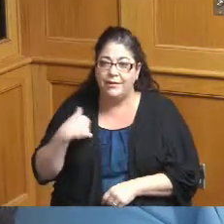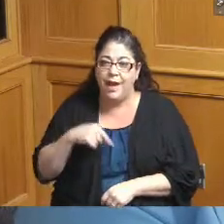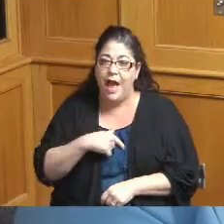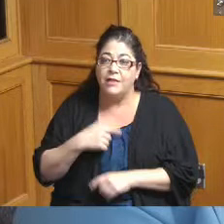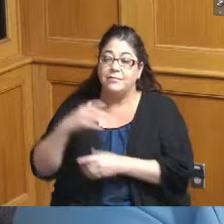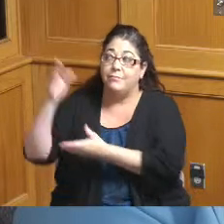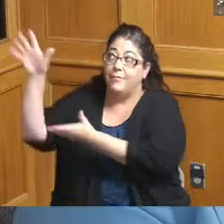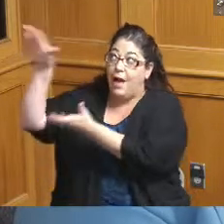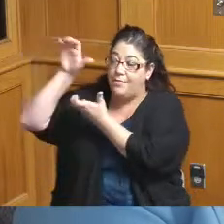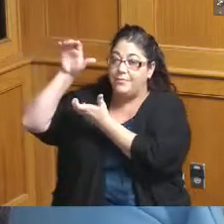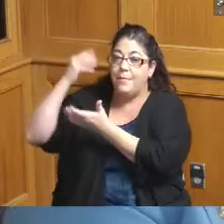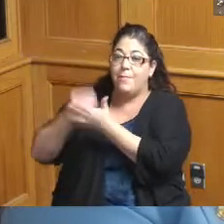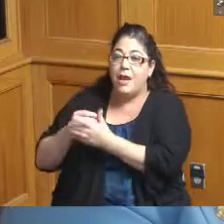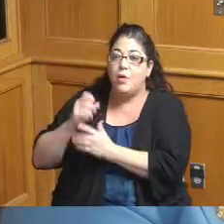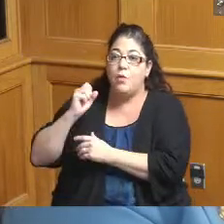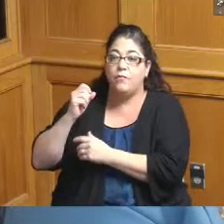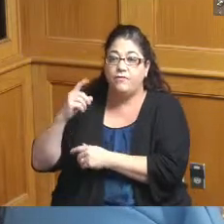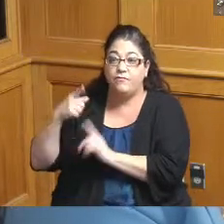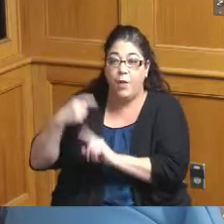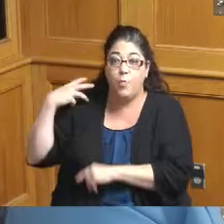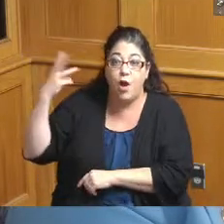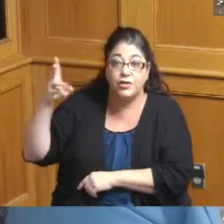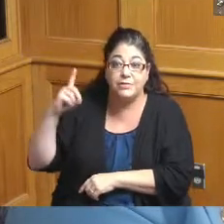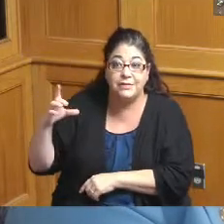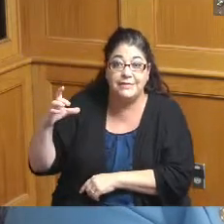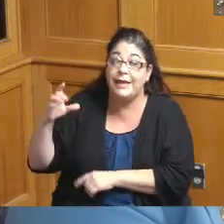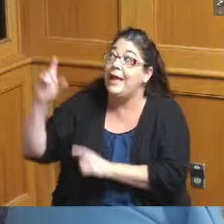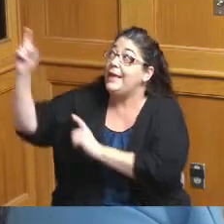don't give it back because then they said they need to that means you didn't need it